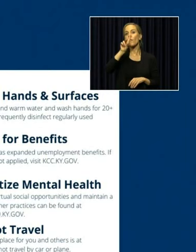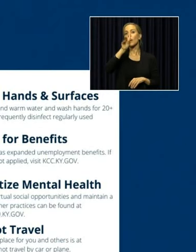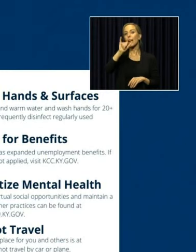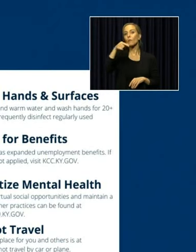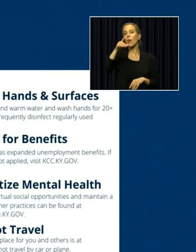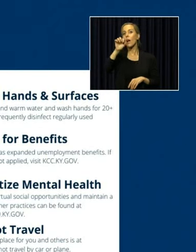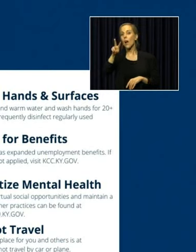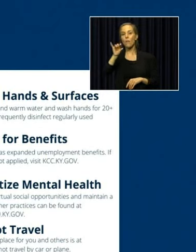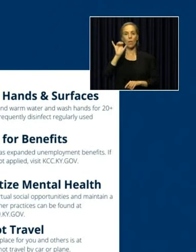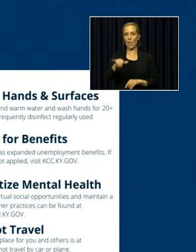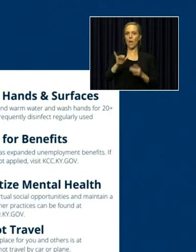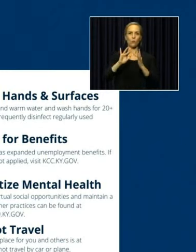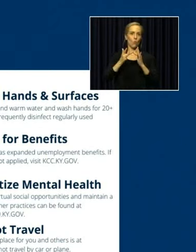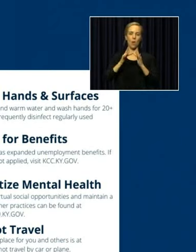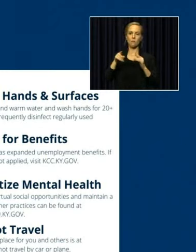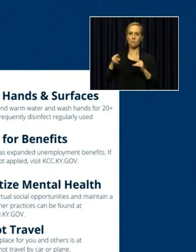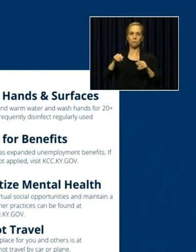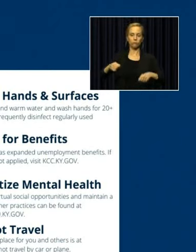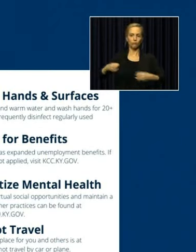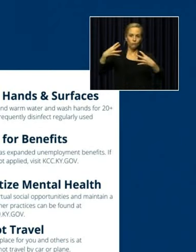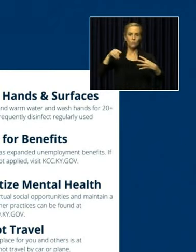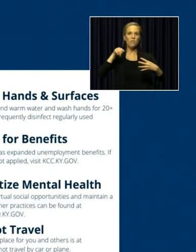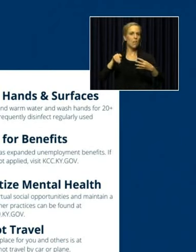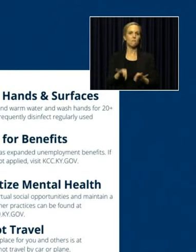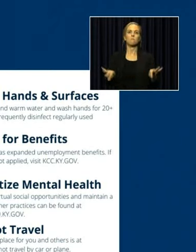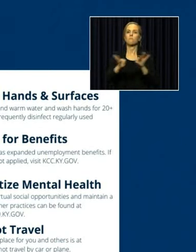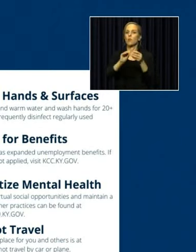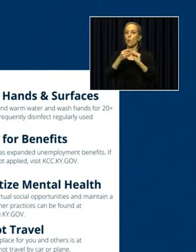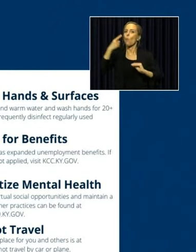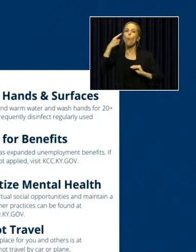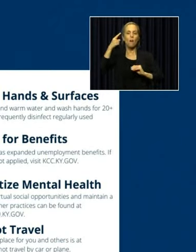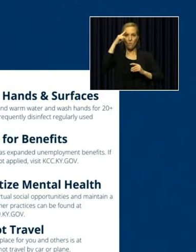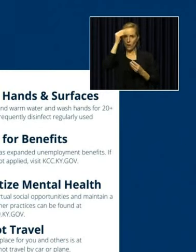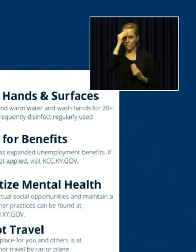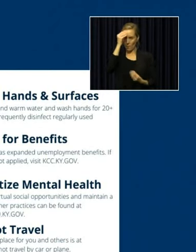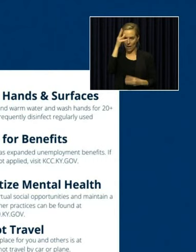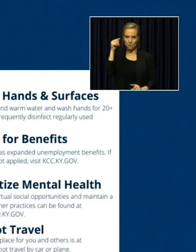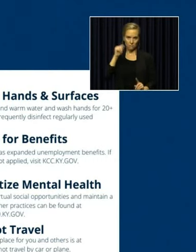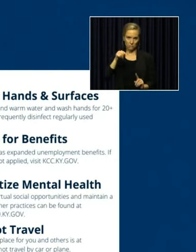GOT TO BE READY TO DO THIS AS LONG AS IT TAKES, AND THAT